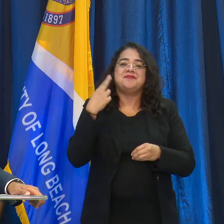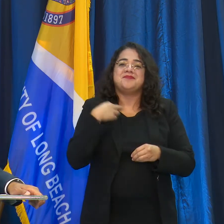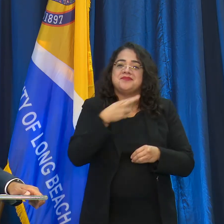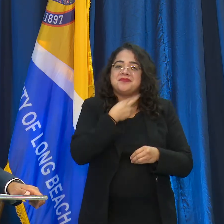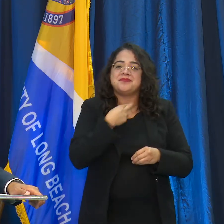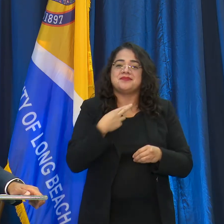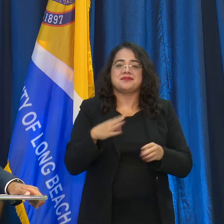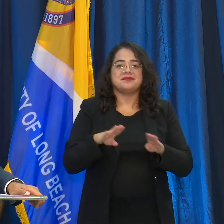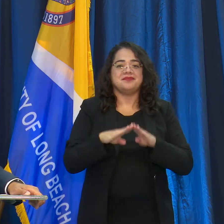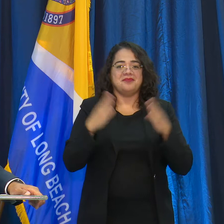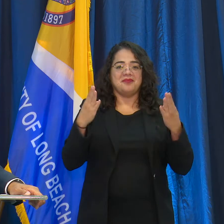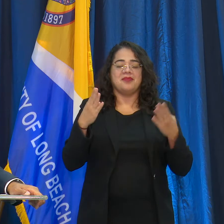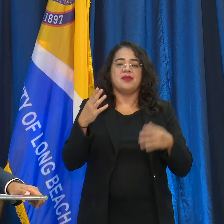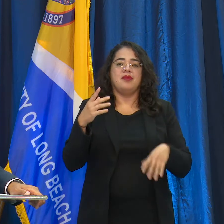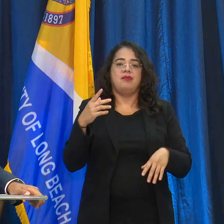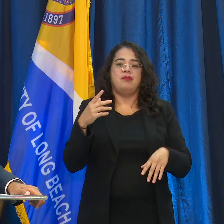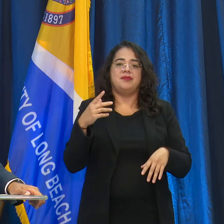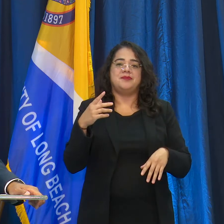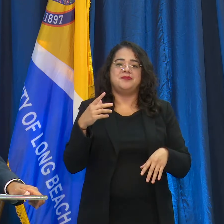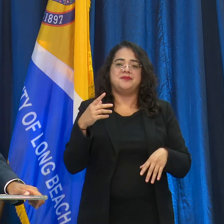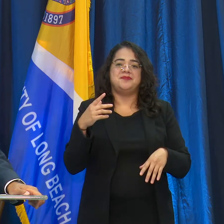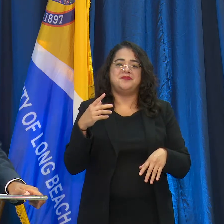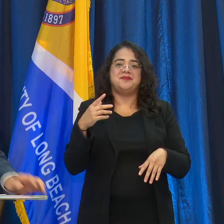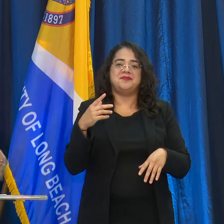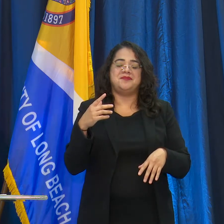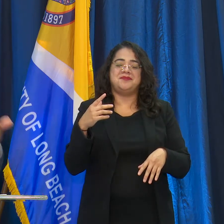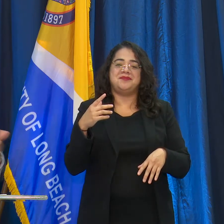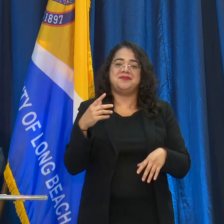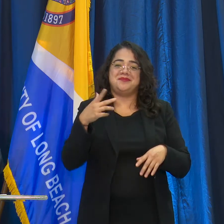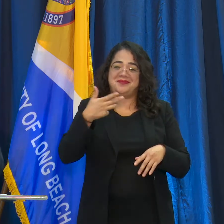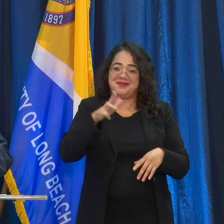opening up their parking lots to guests, and you're seeing that